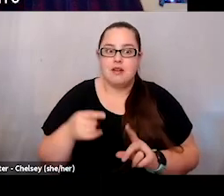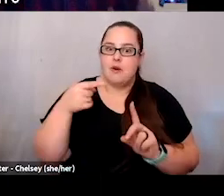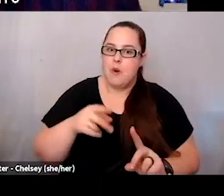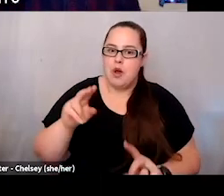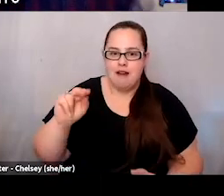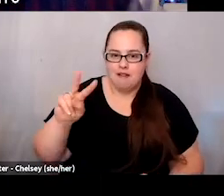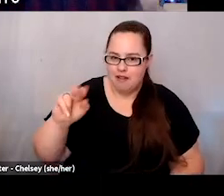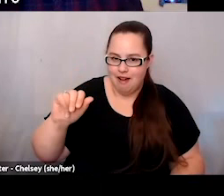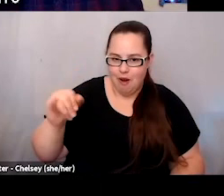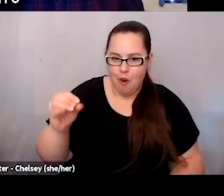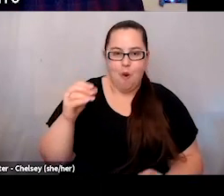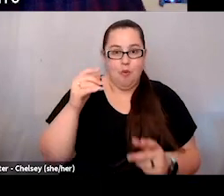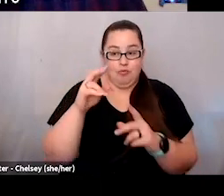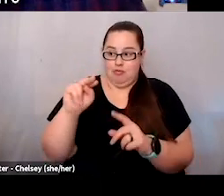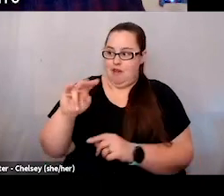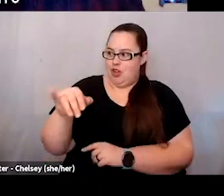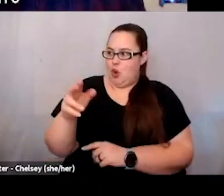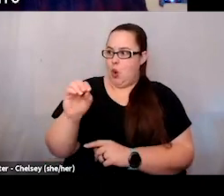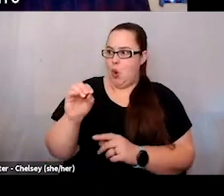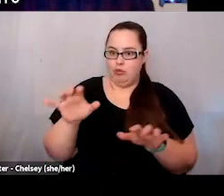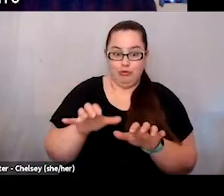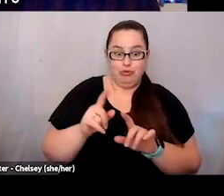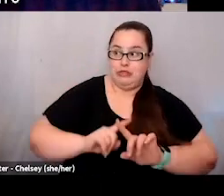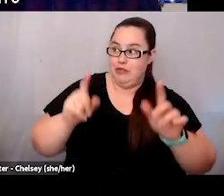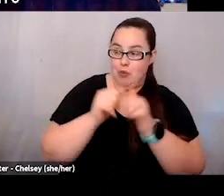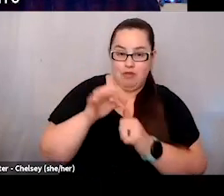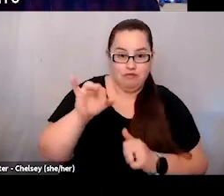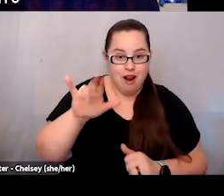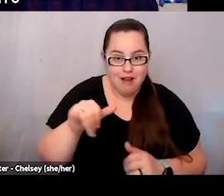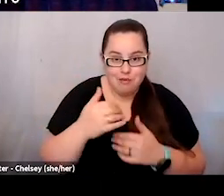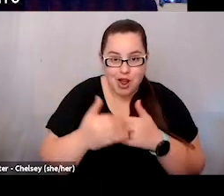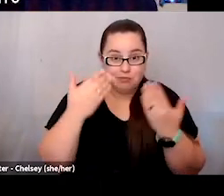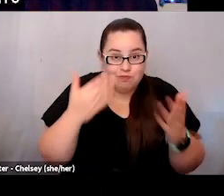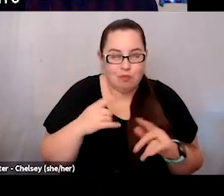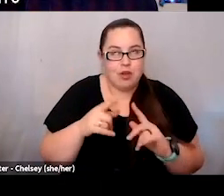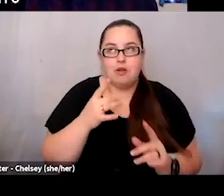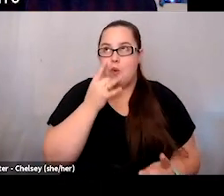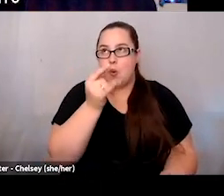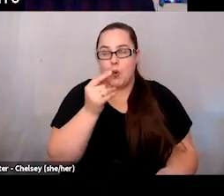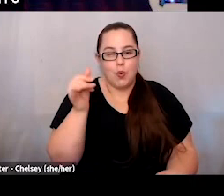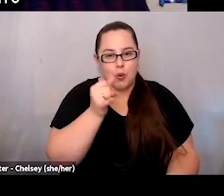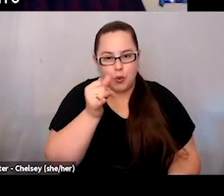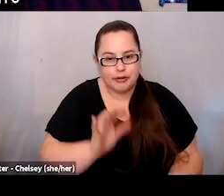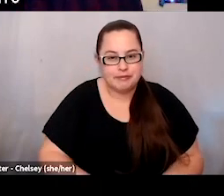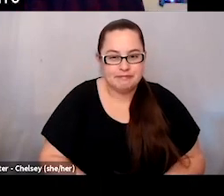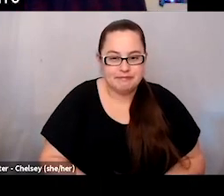what the Navajo do with the fry bread, but it's just, it's outstanding. This is Vanessa